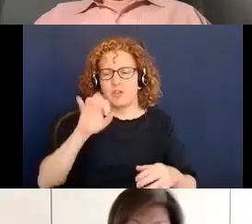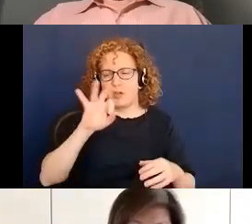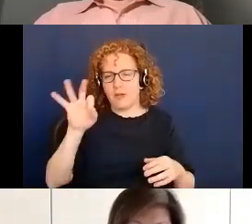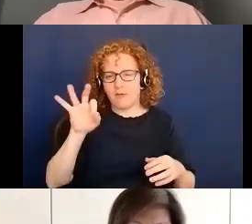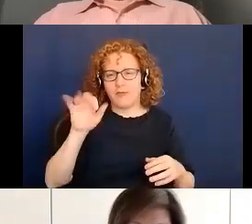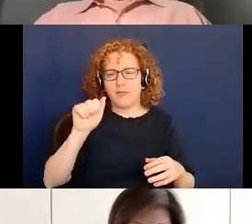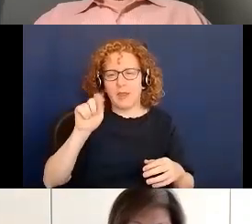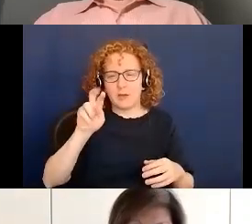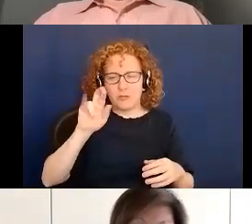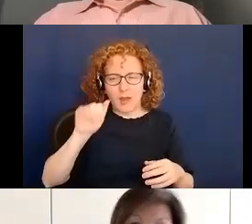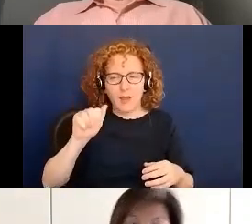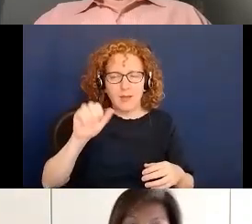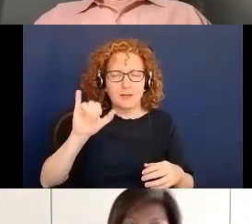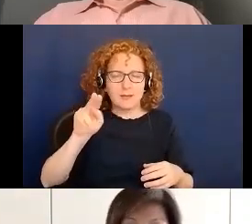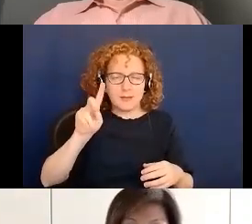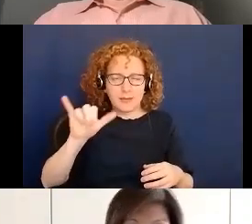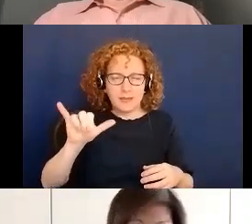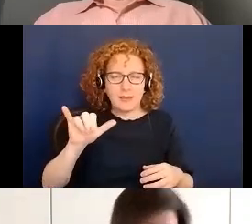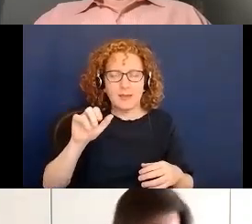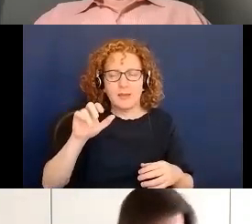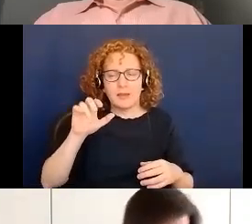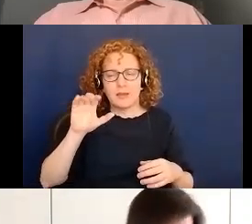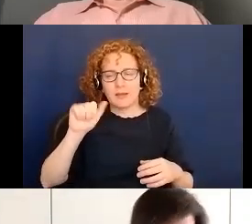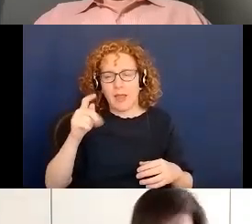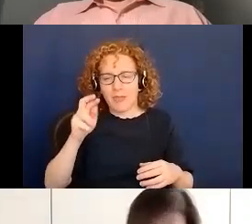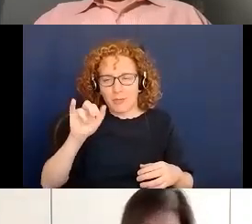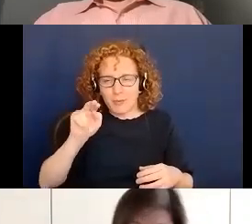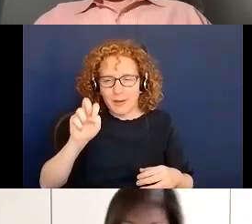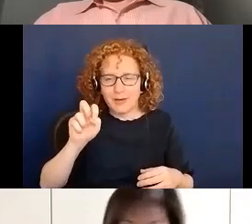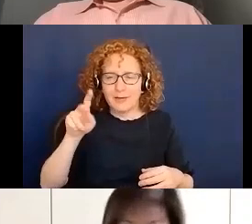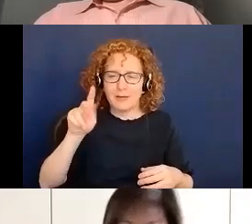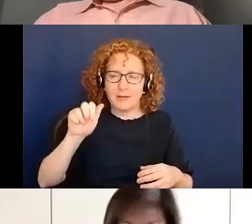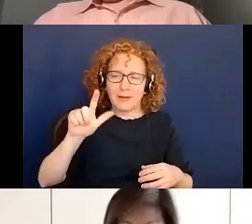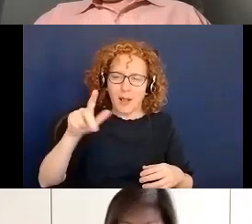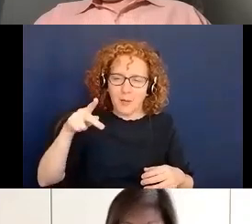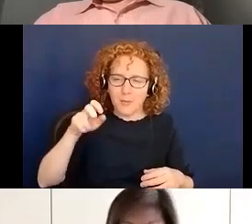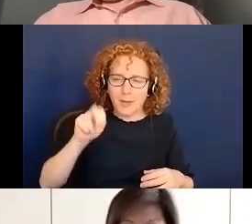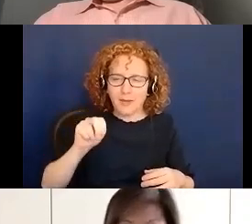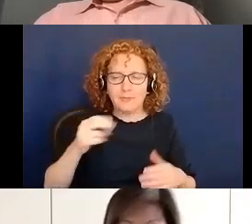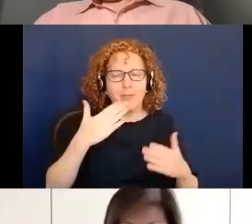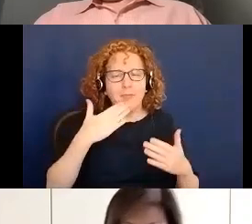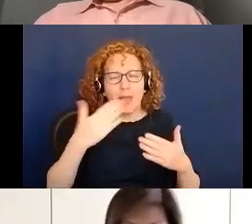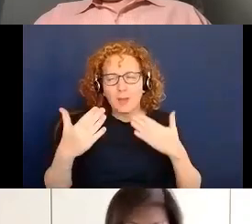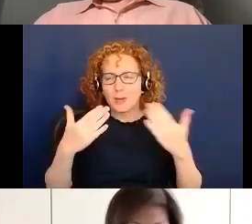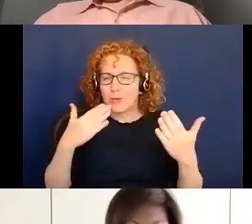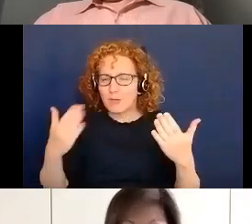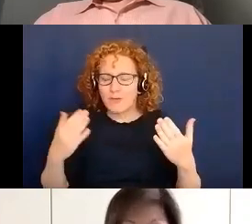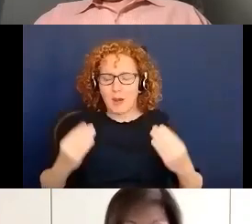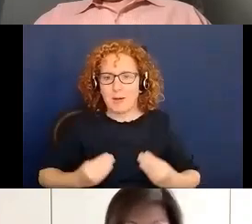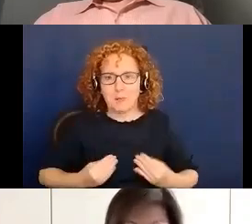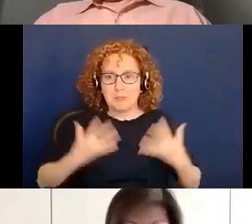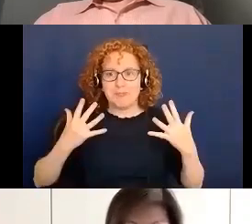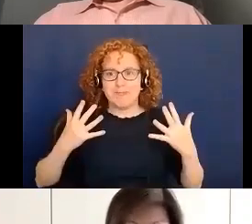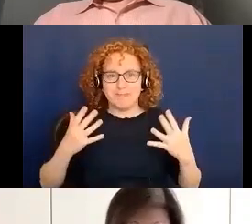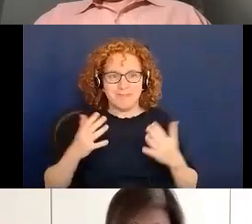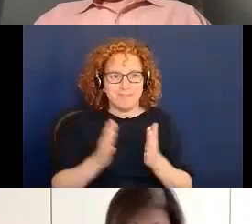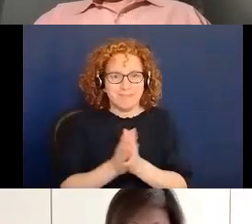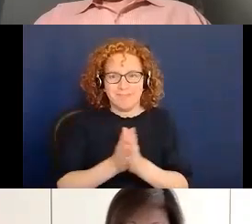Catherine, Kalpen, did I forget somebody this was such an invigorating discussion I hope you